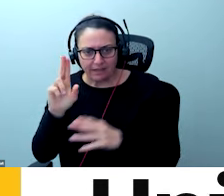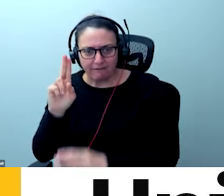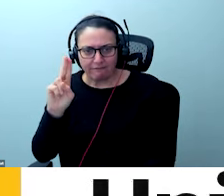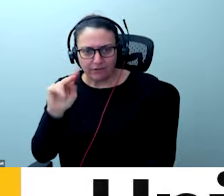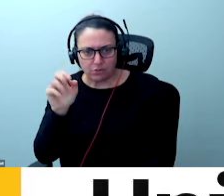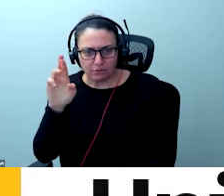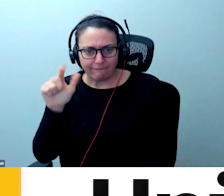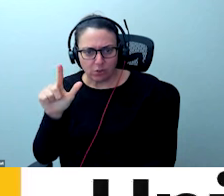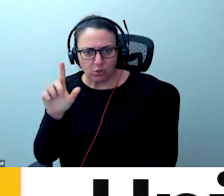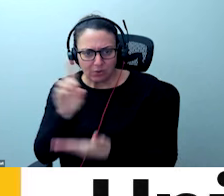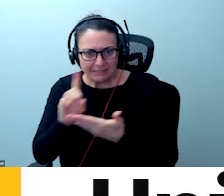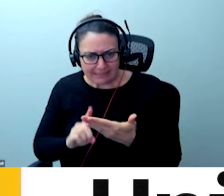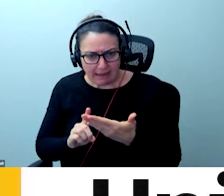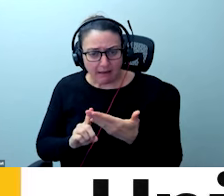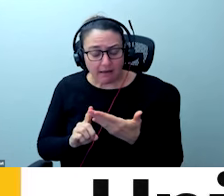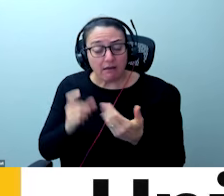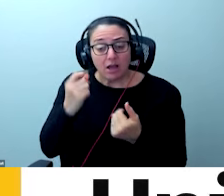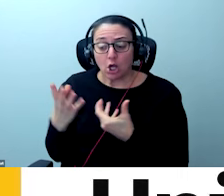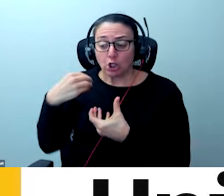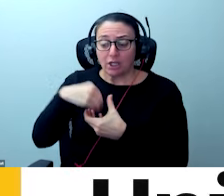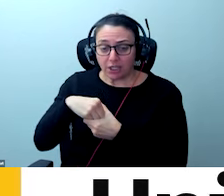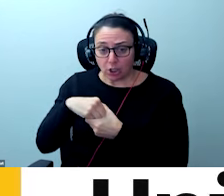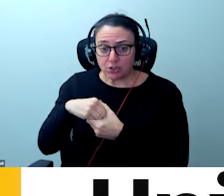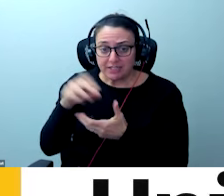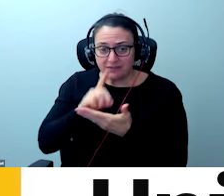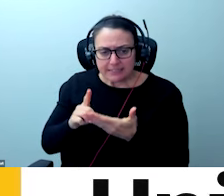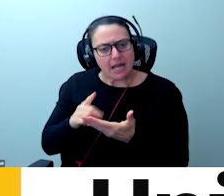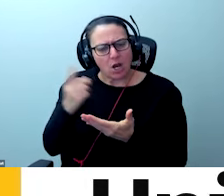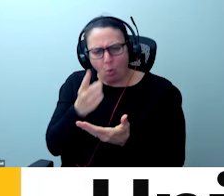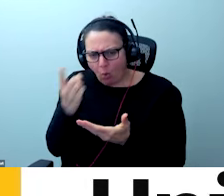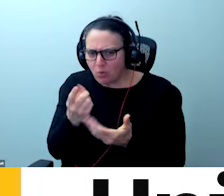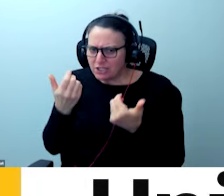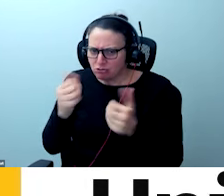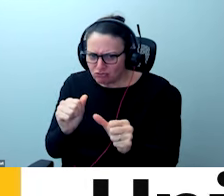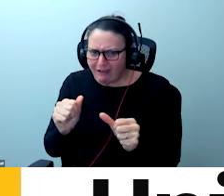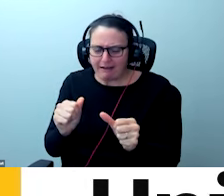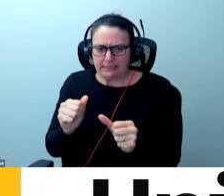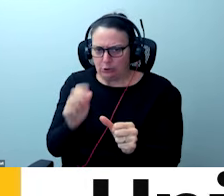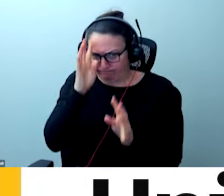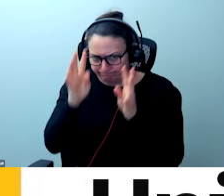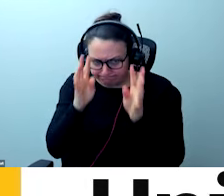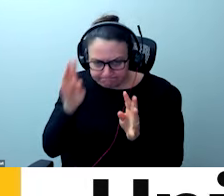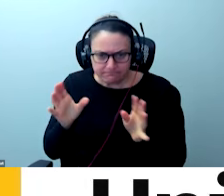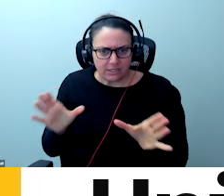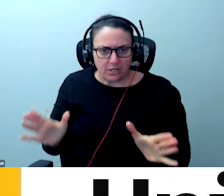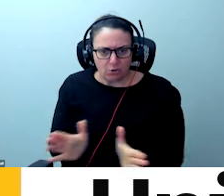And the difference is inclusive design is a constant push to improve and iterate and it maybe doesn't uphold like